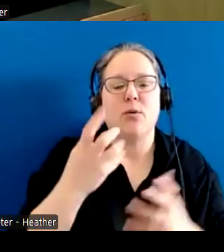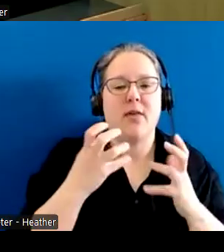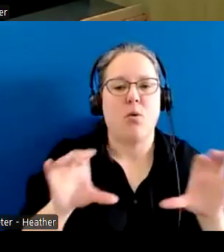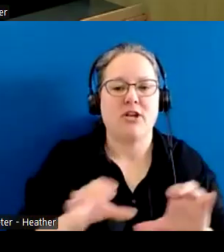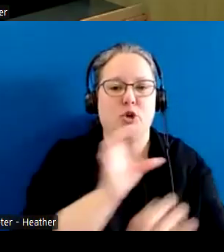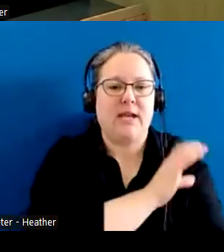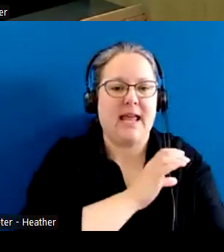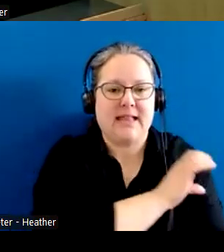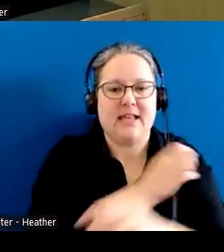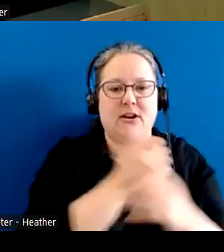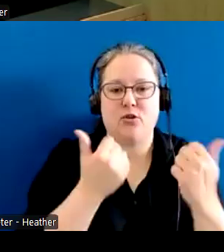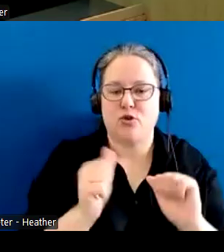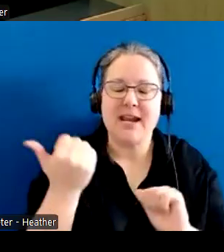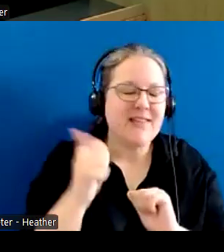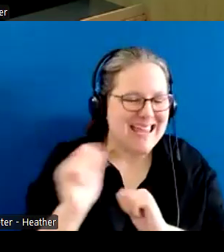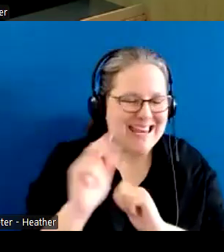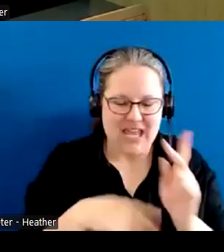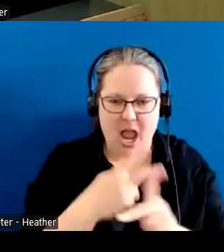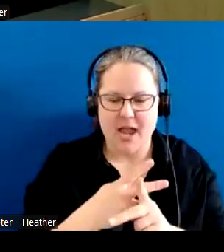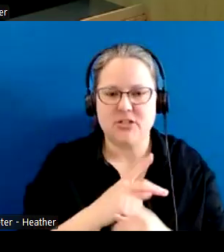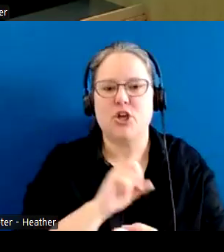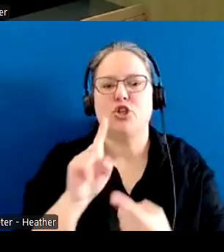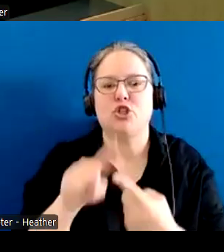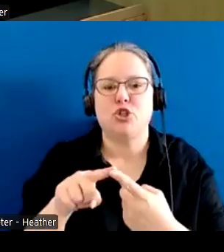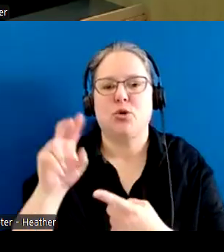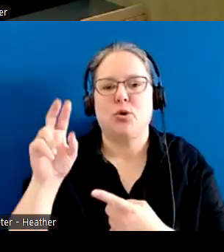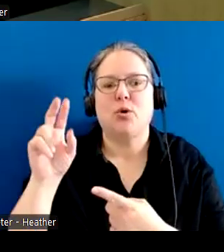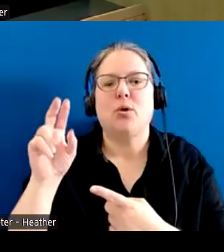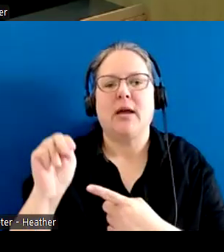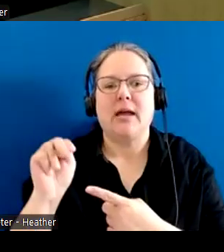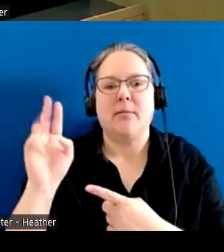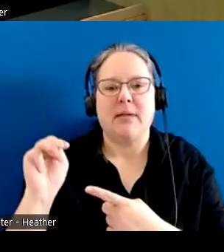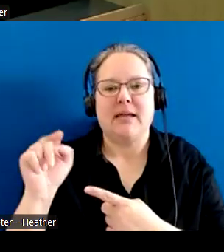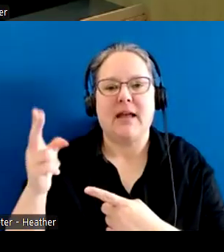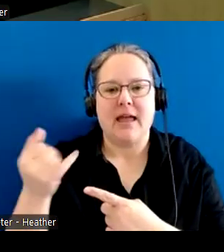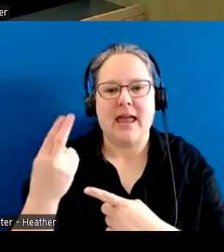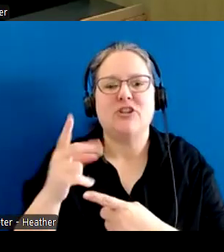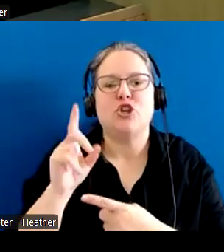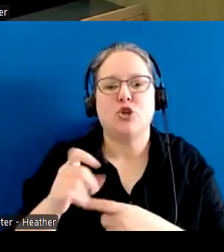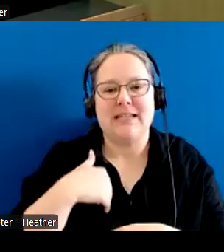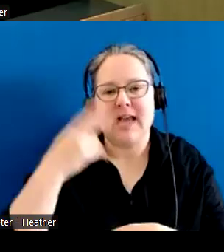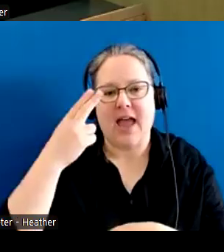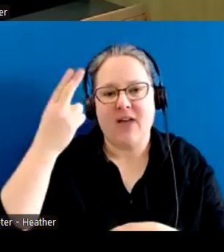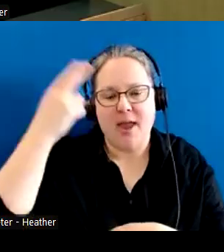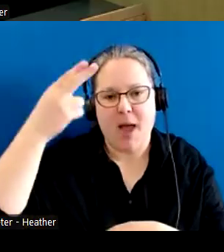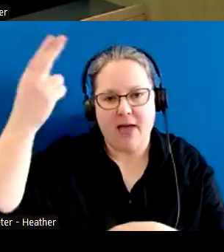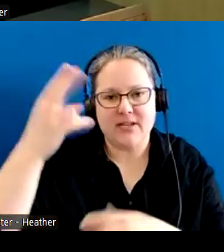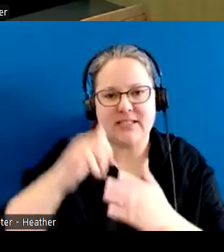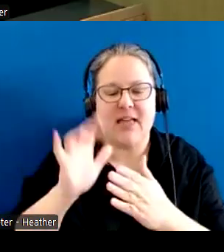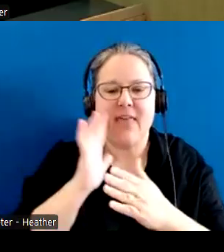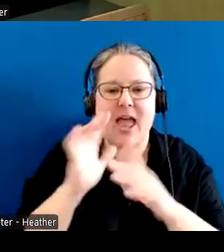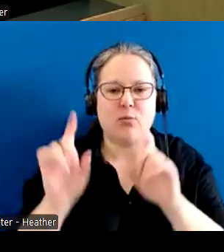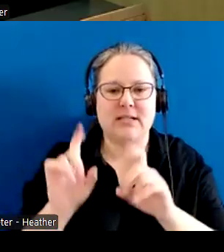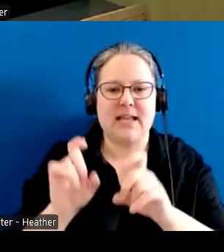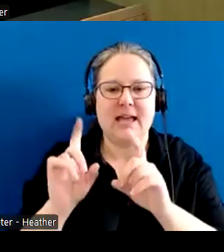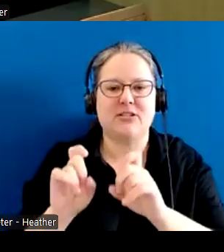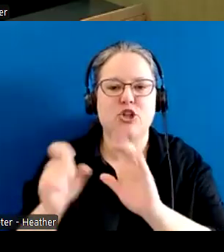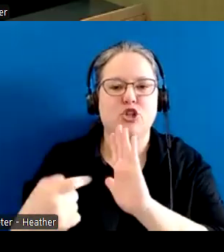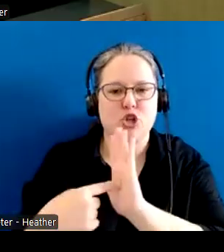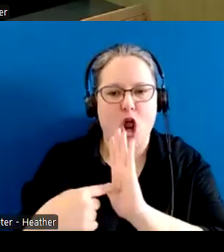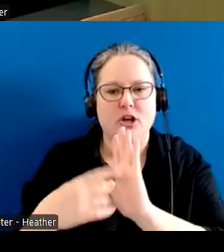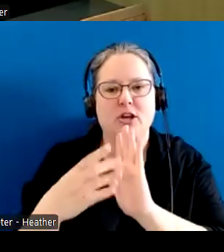trials of any kind to NIMH that they had to have a hypothesis that tested target and mechanistic,